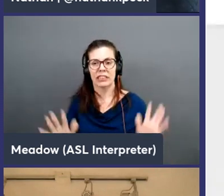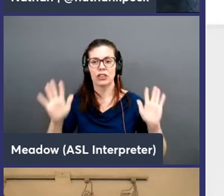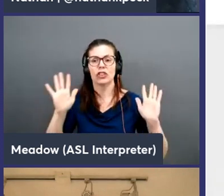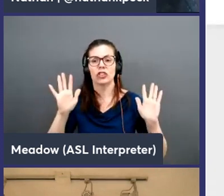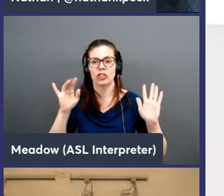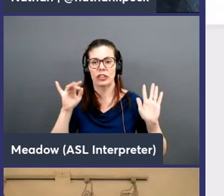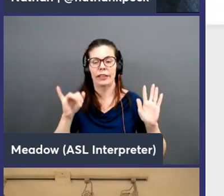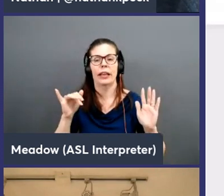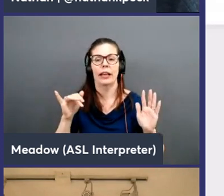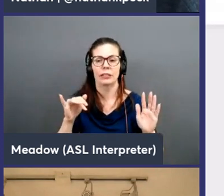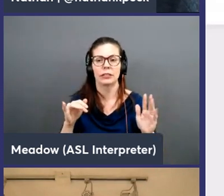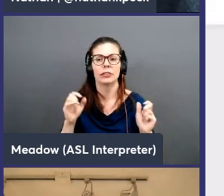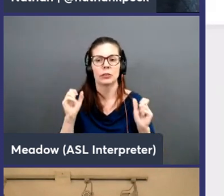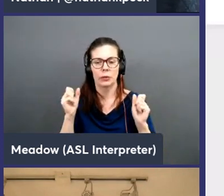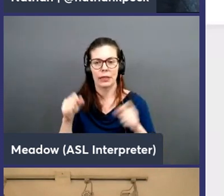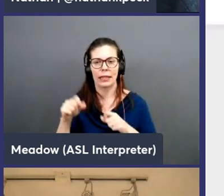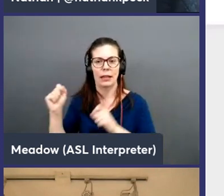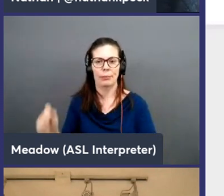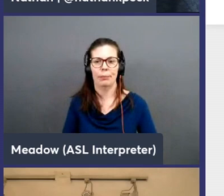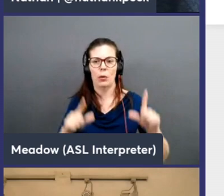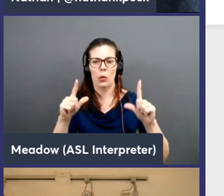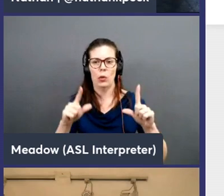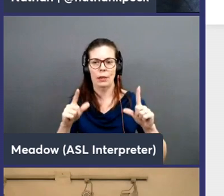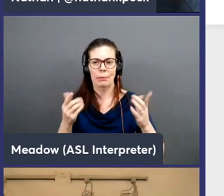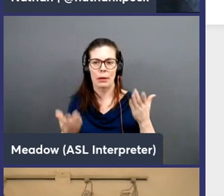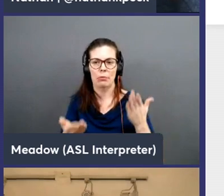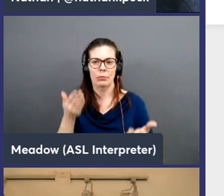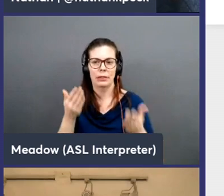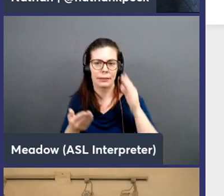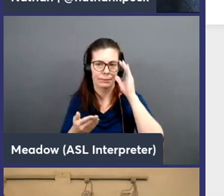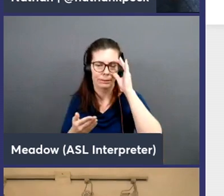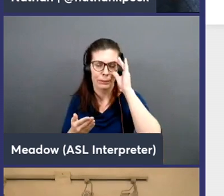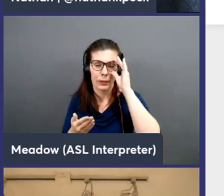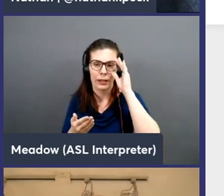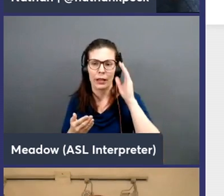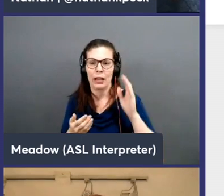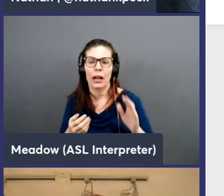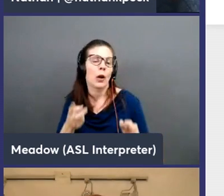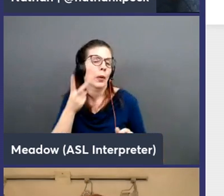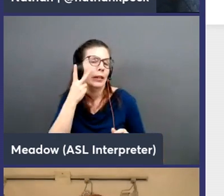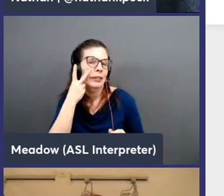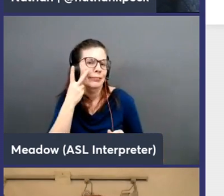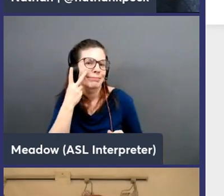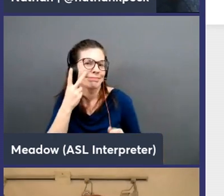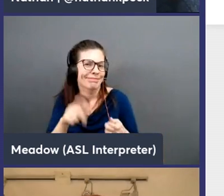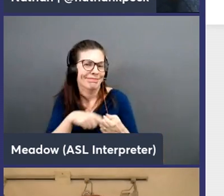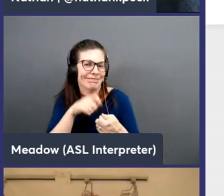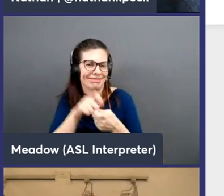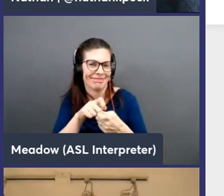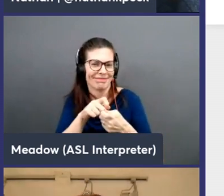And so I can probably... This will be... We'll see exactly how good this data is.